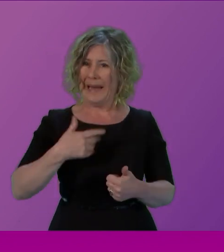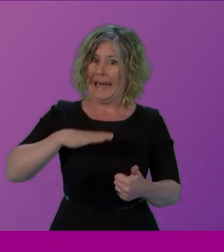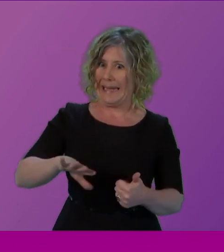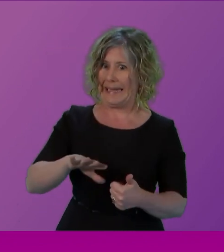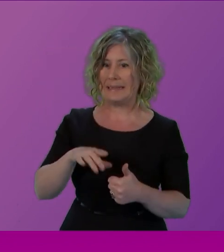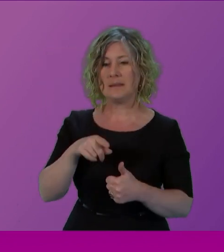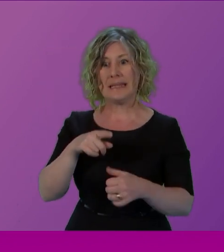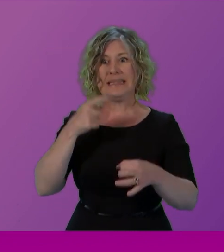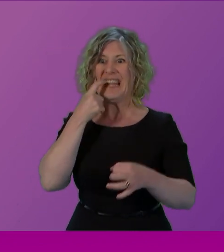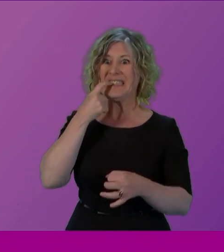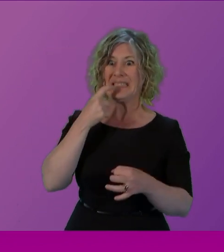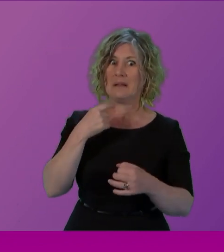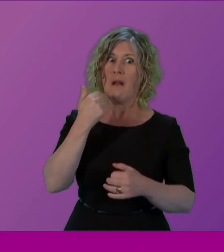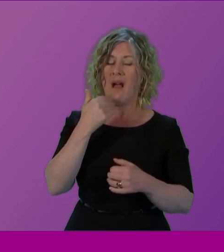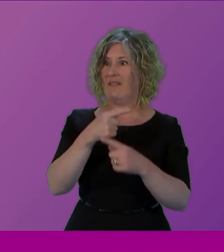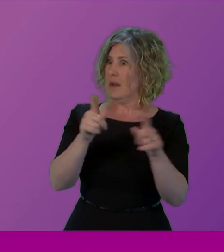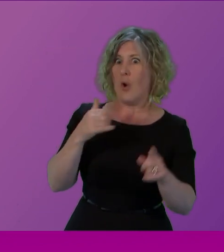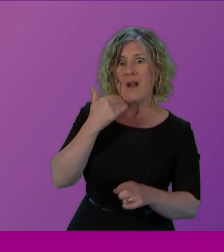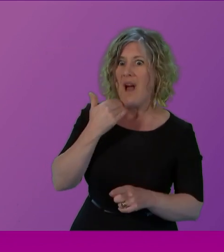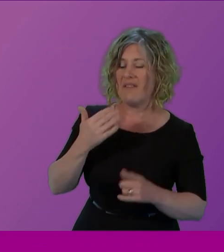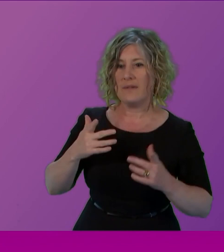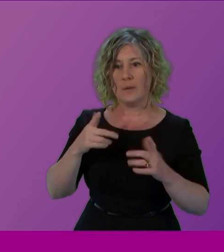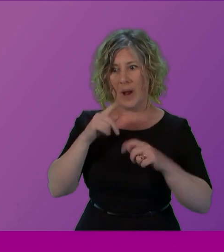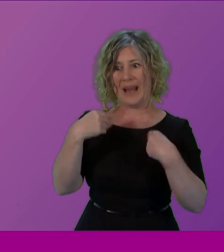It is clear that the First Minister is not listening to the profession.